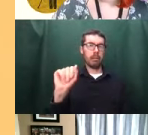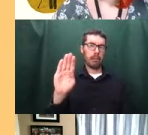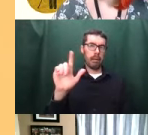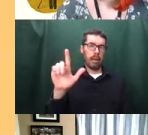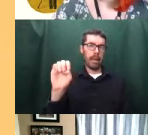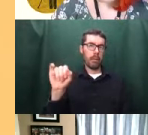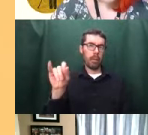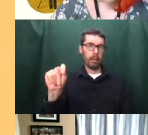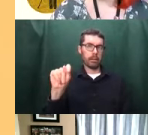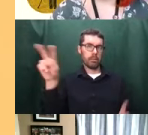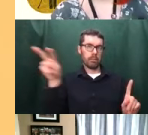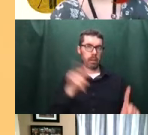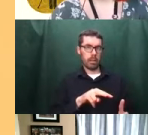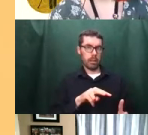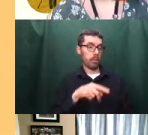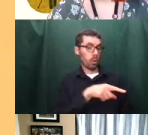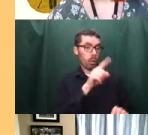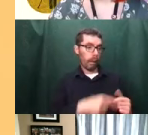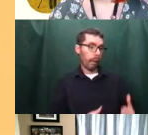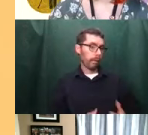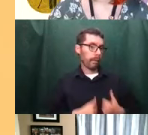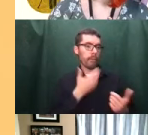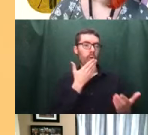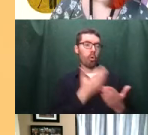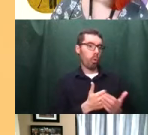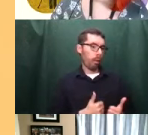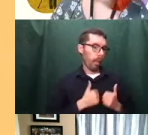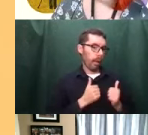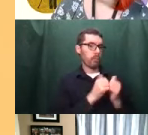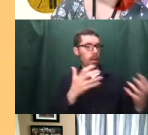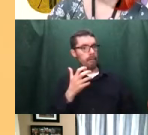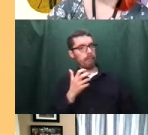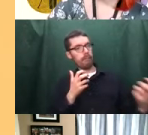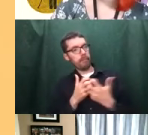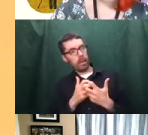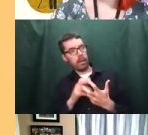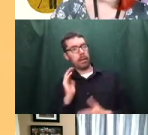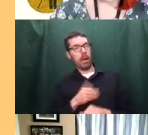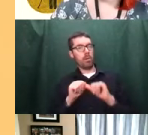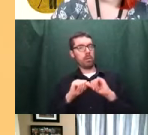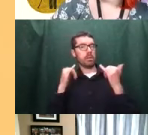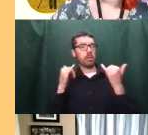a fulfilling life if they fit into society's standards. The issue is not with how to make